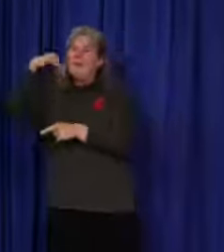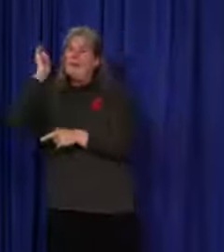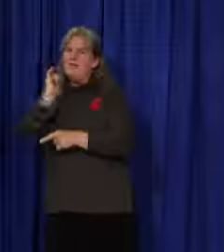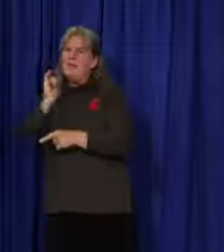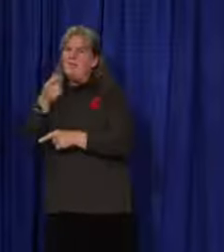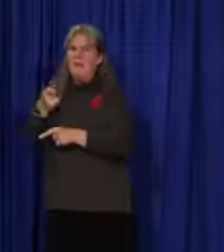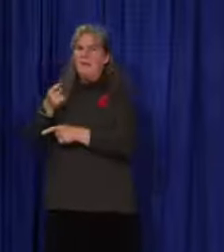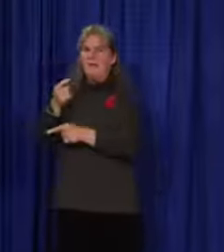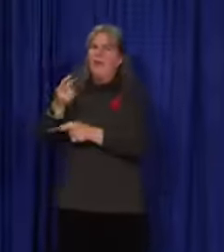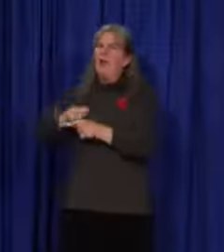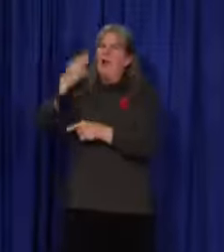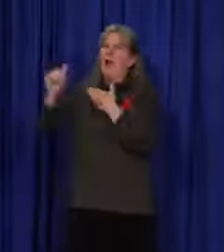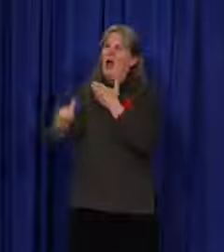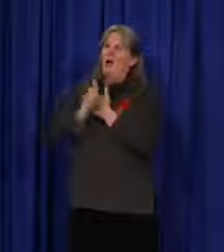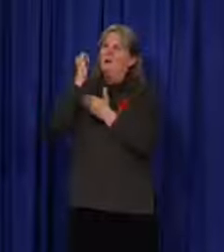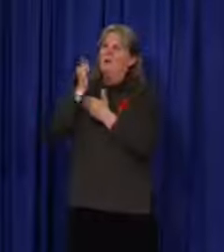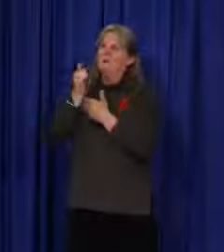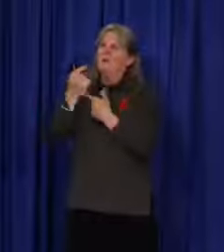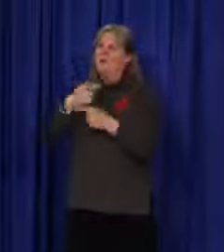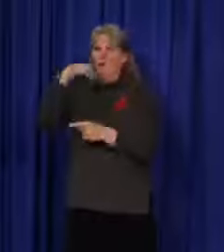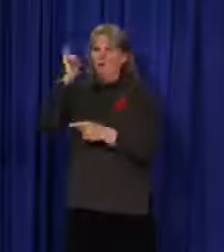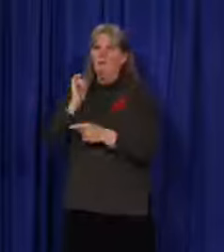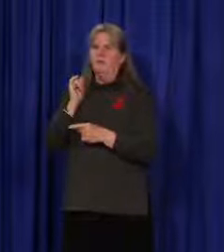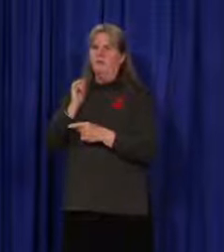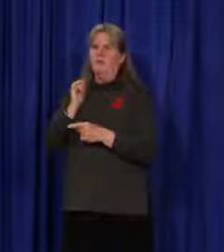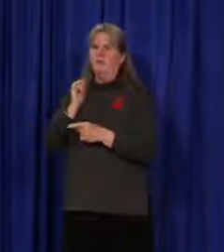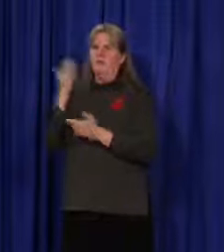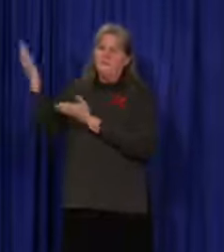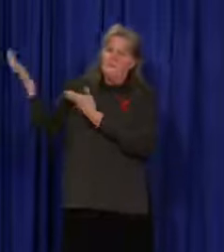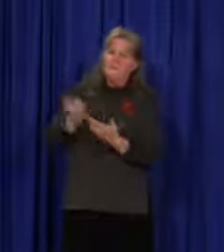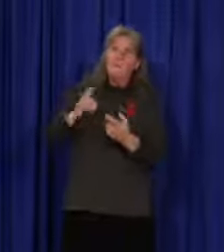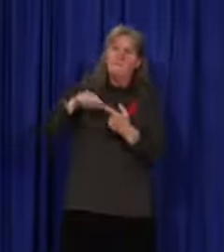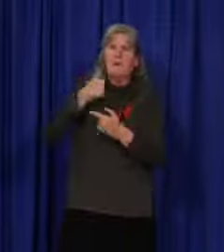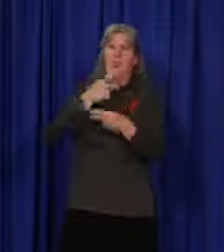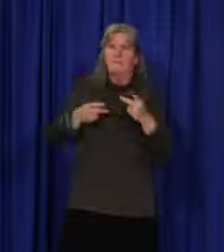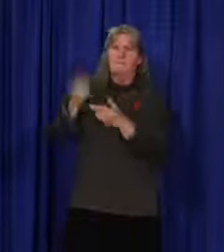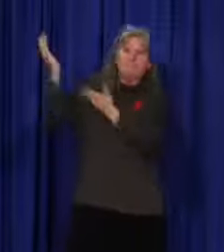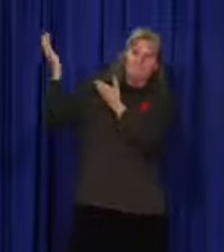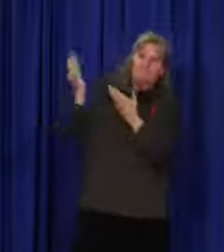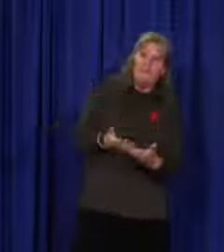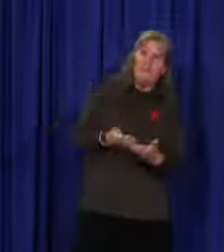place or reopening as it applied. So the same kind of thing applies to these organized gatherings.